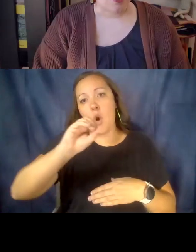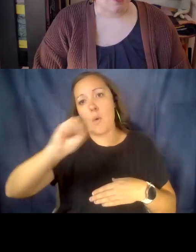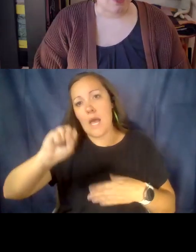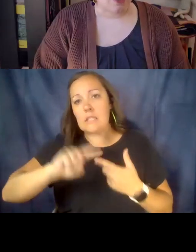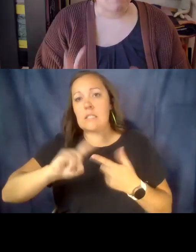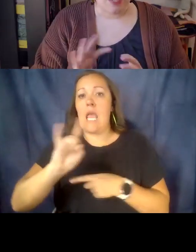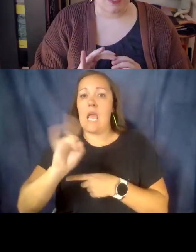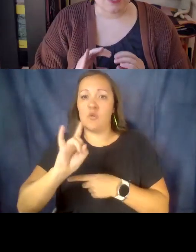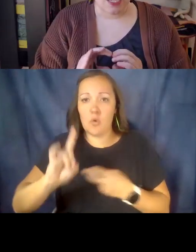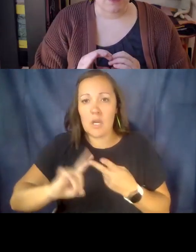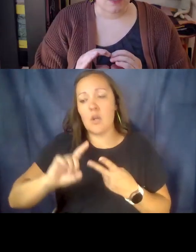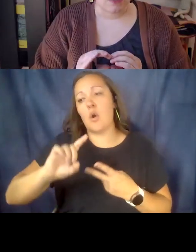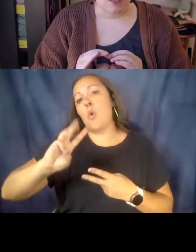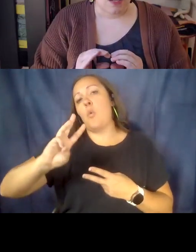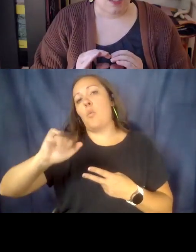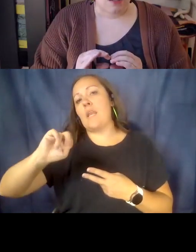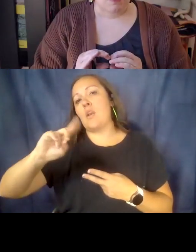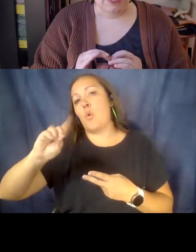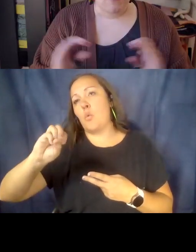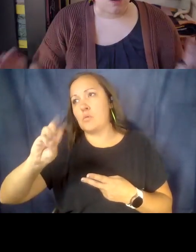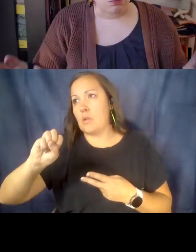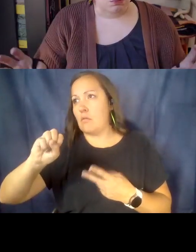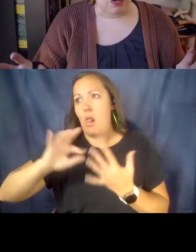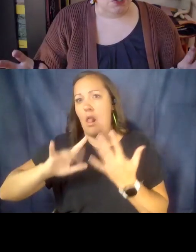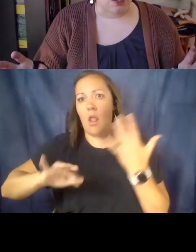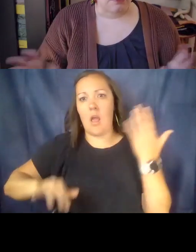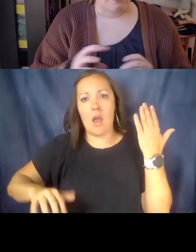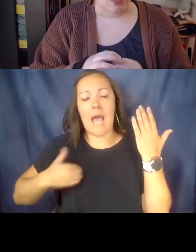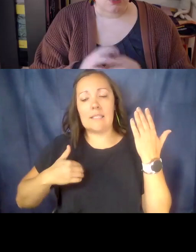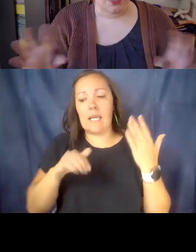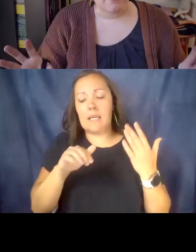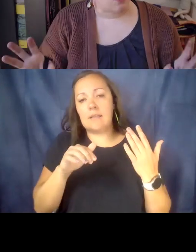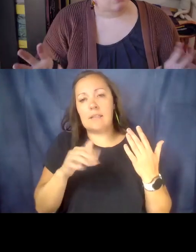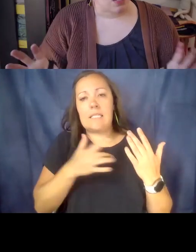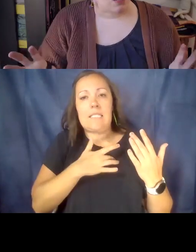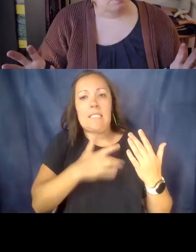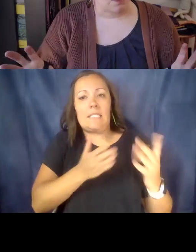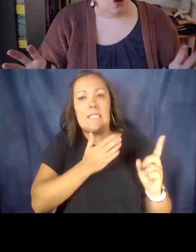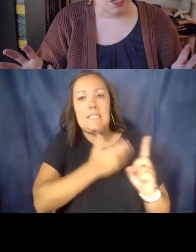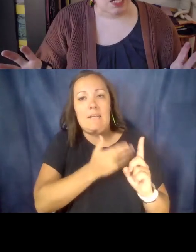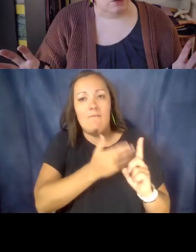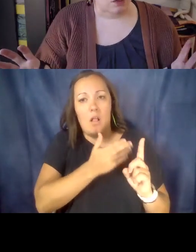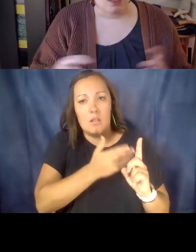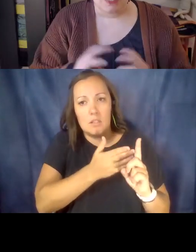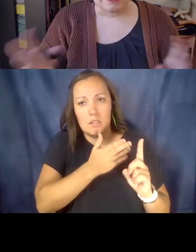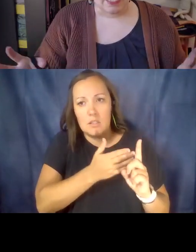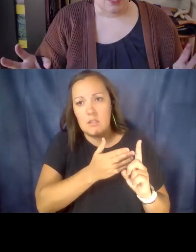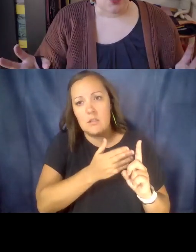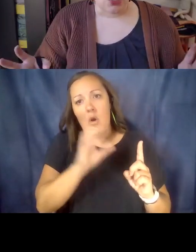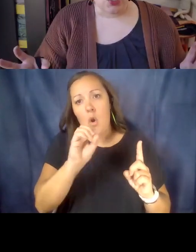I can think of has kind of a default browser or a default West level setting you can change